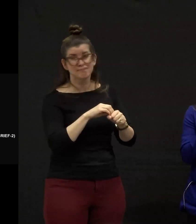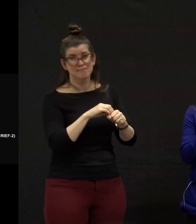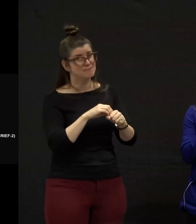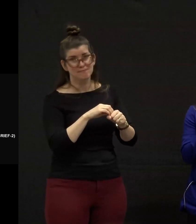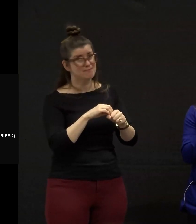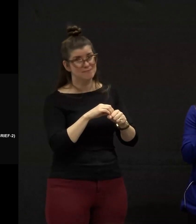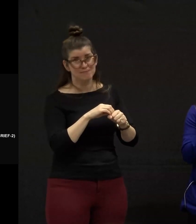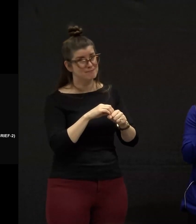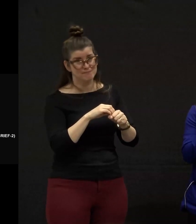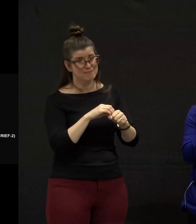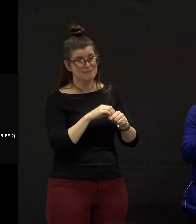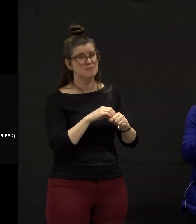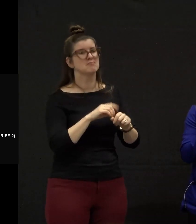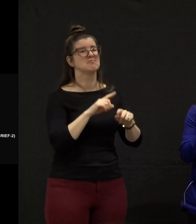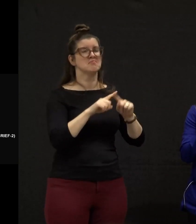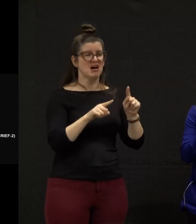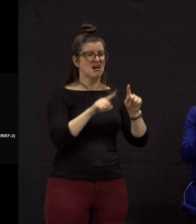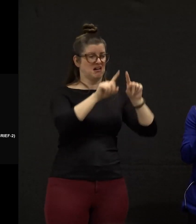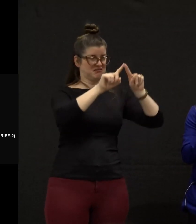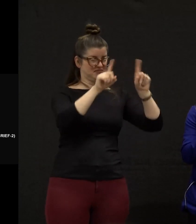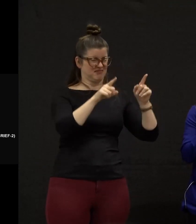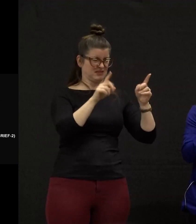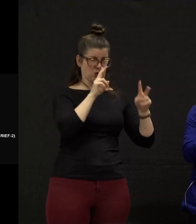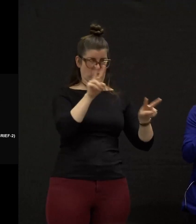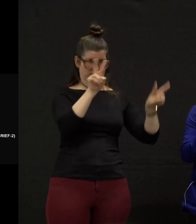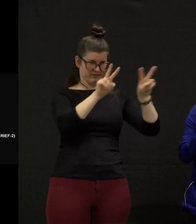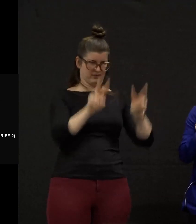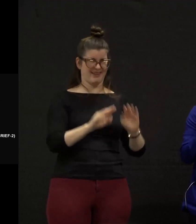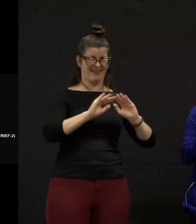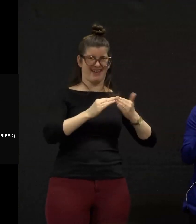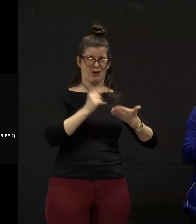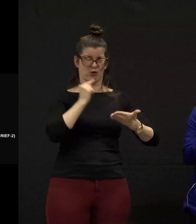but they look at severity of various symptoms.